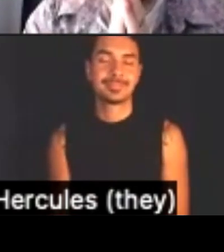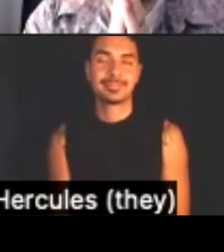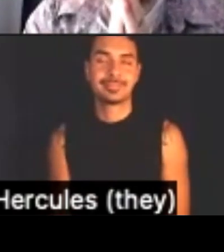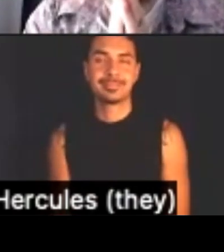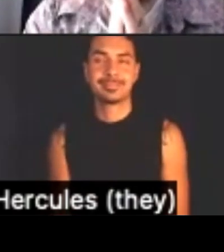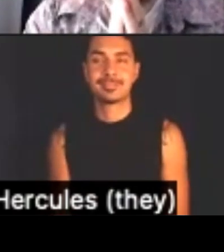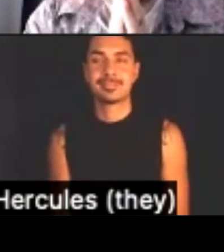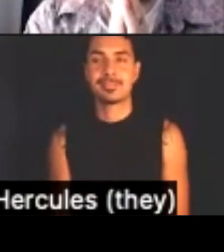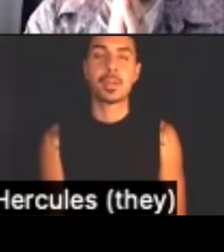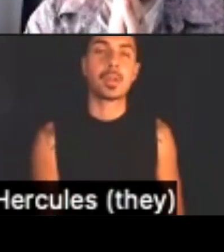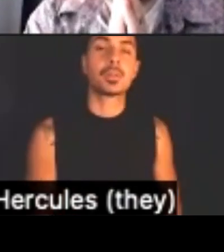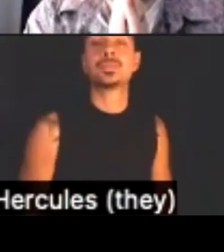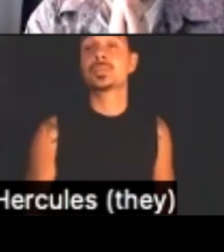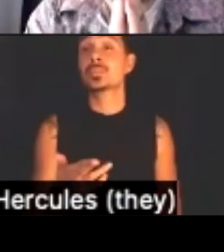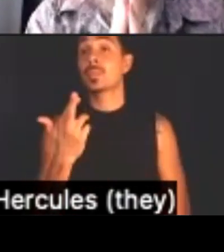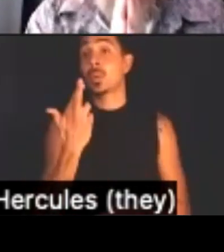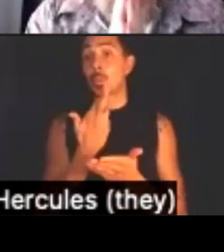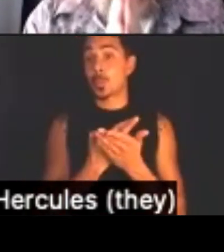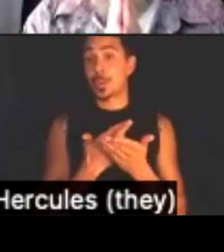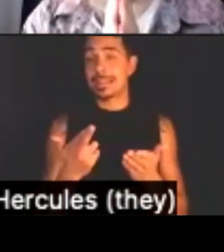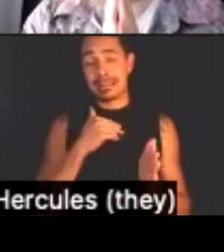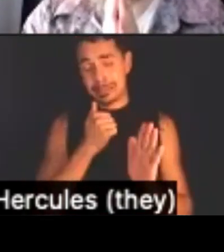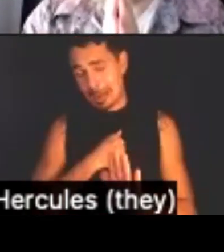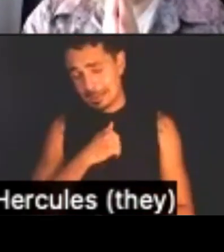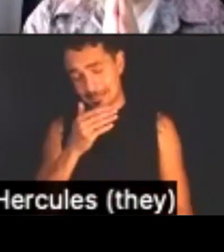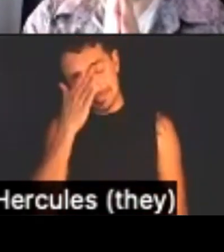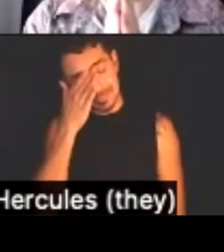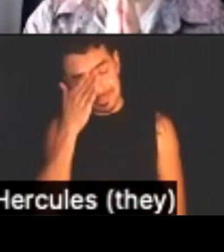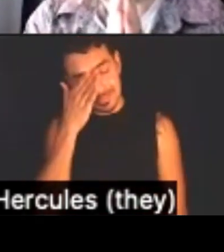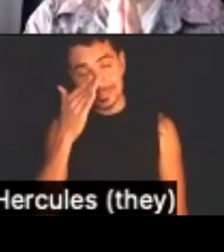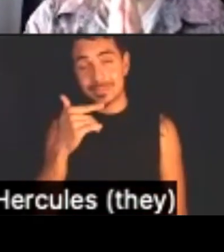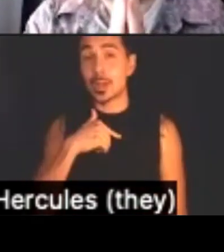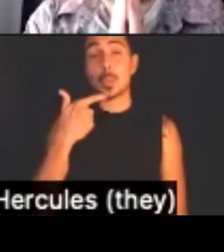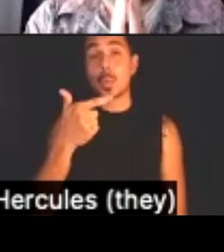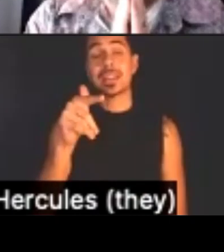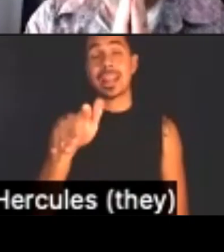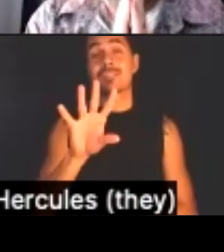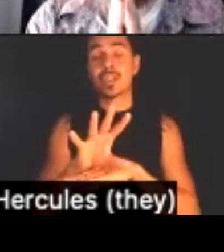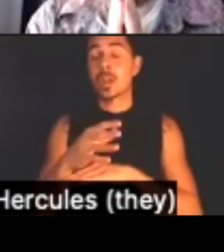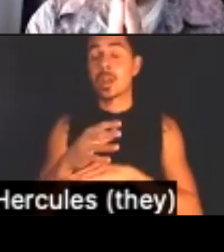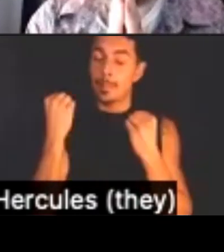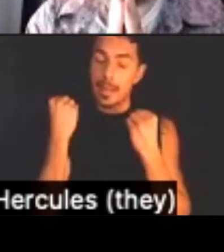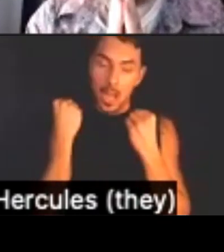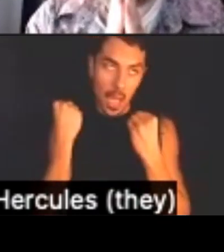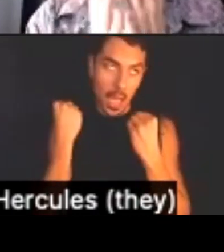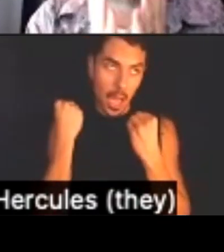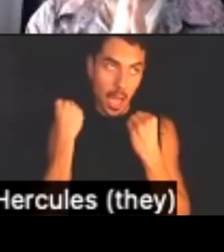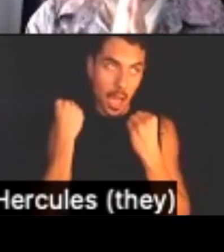A few resources. Sorry, I watched that video a zillion times and yeah,